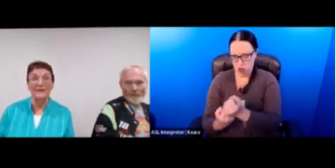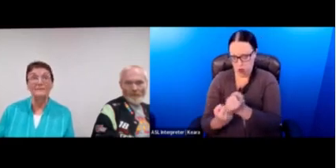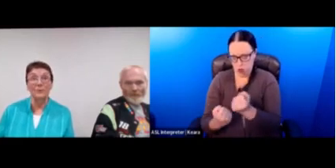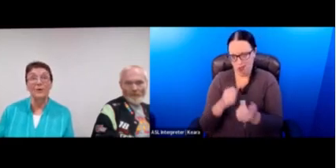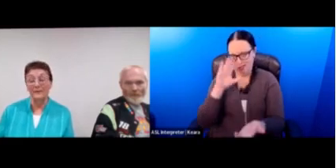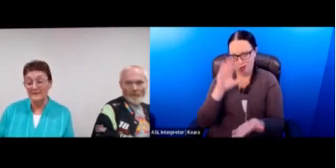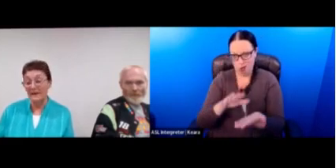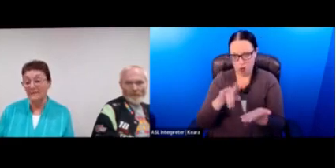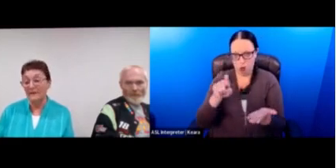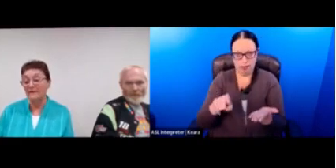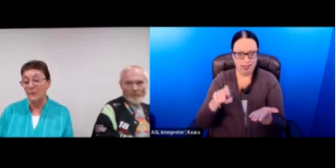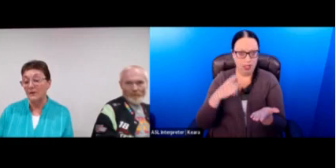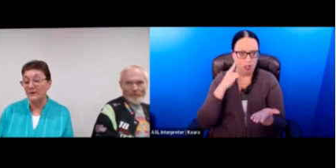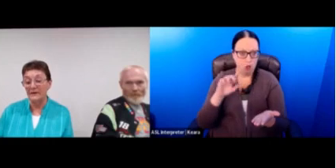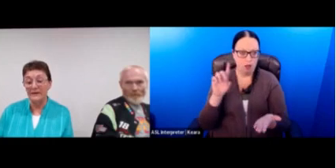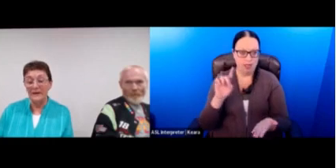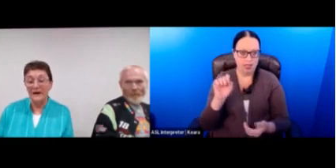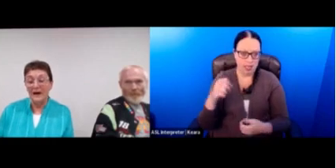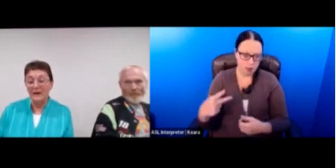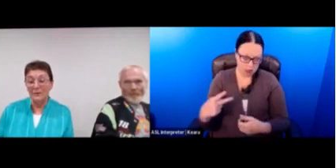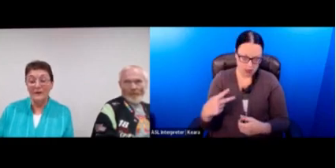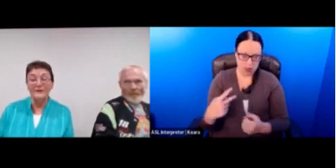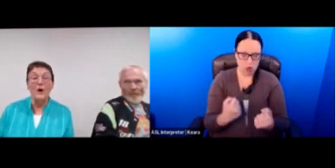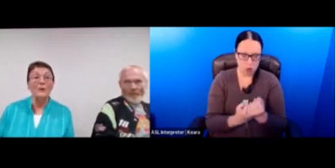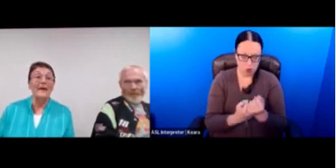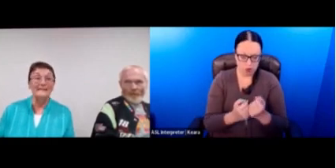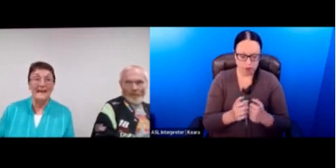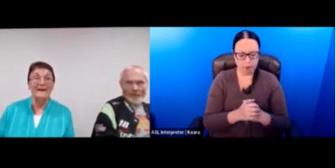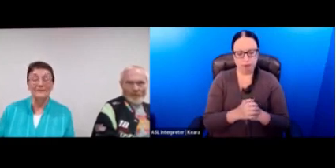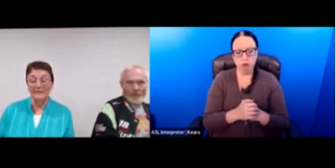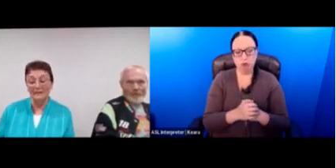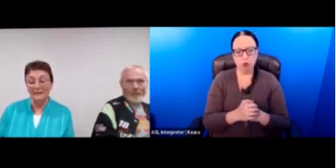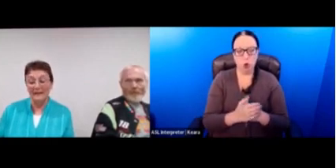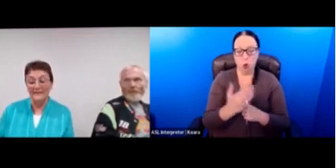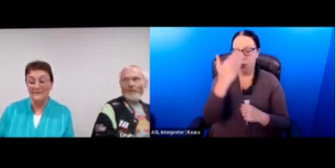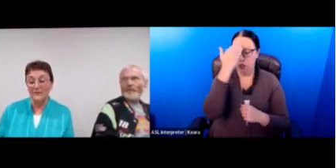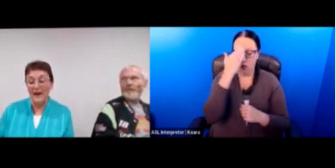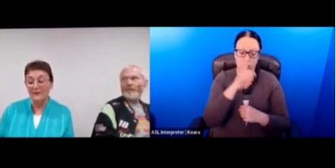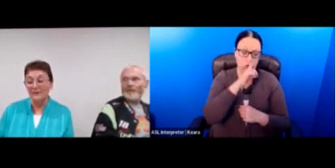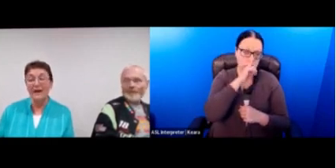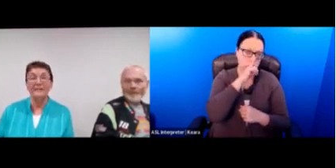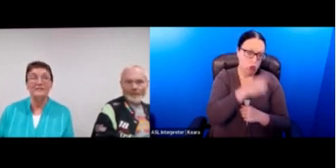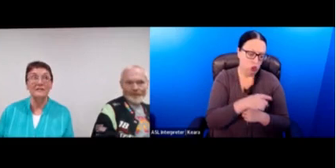need for the DSP support. We know without a doubt that this has led to happier lives just